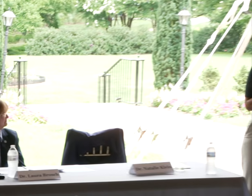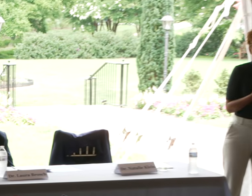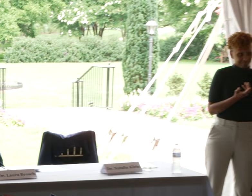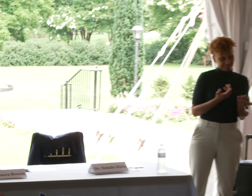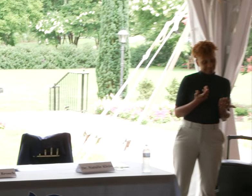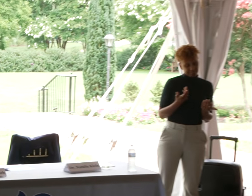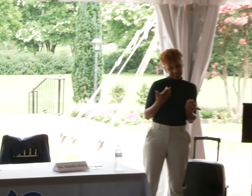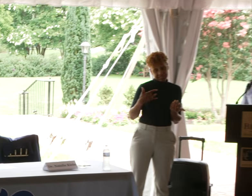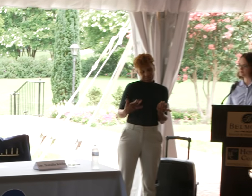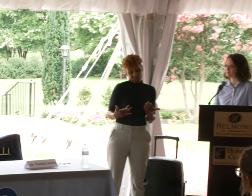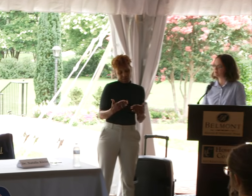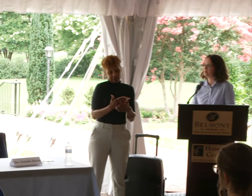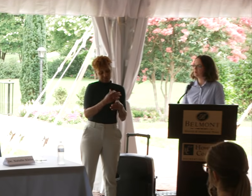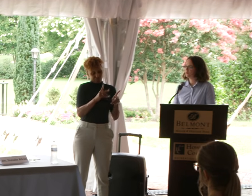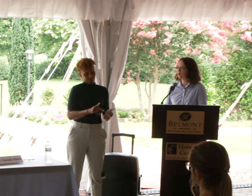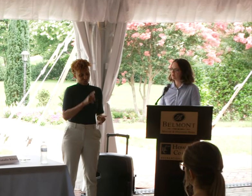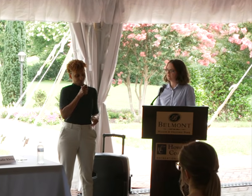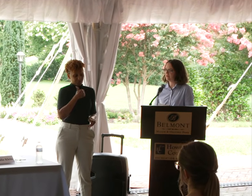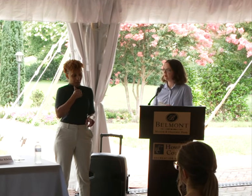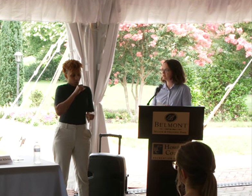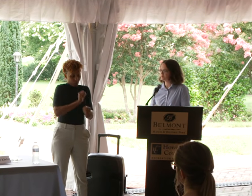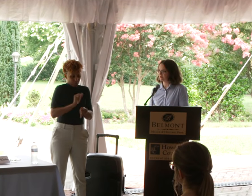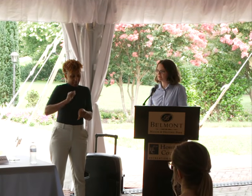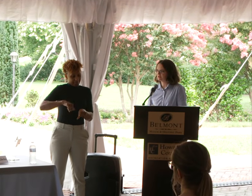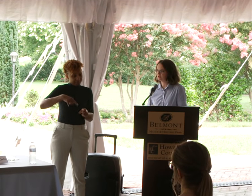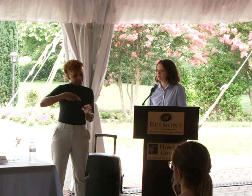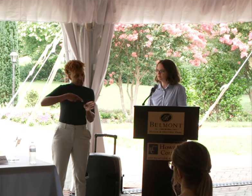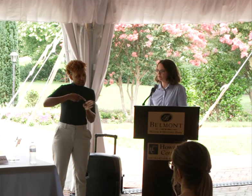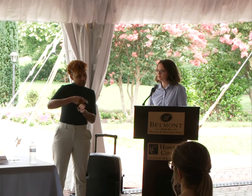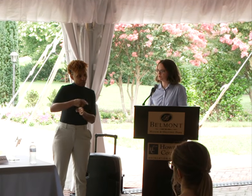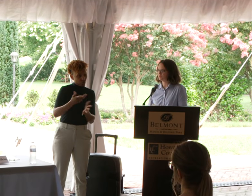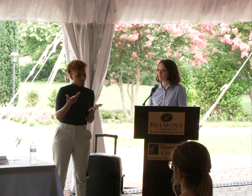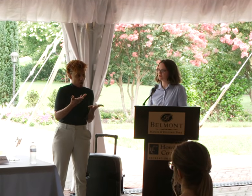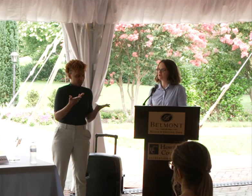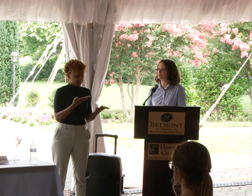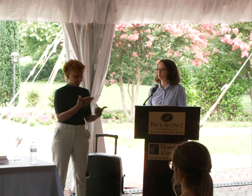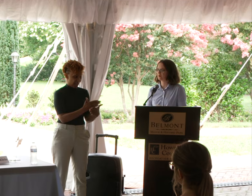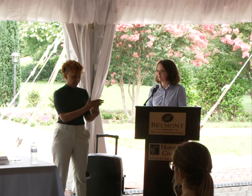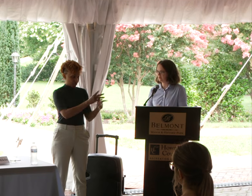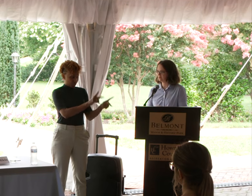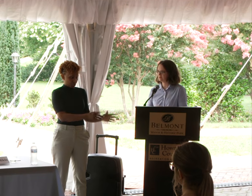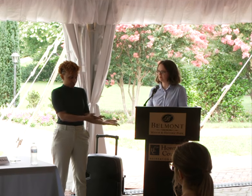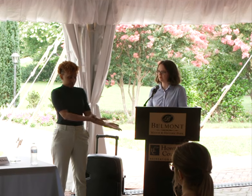field of human research protections, what can the average person do to support trustworthiness in